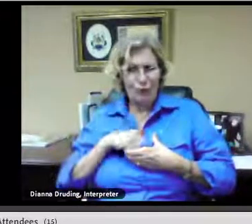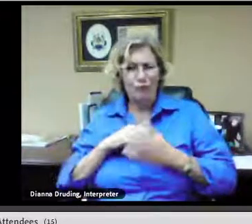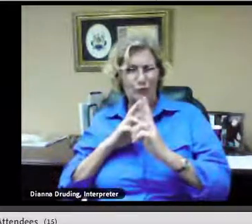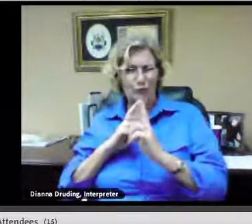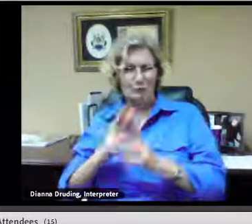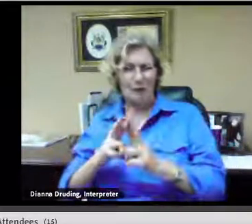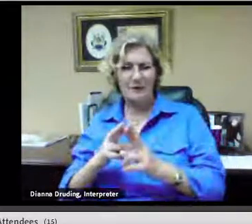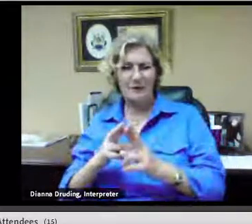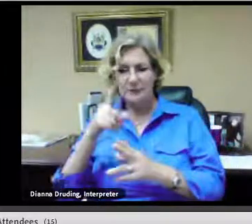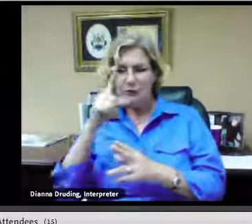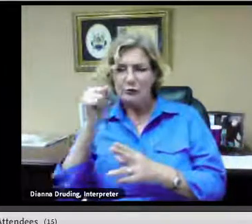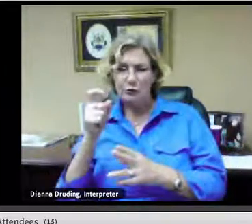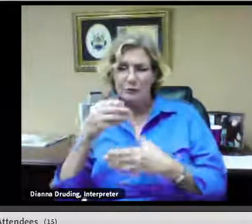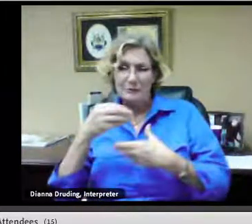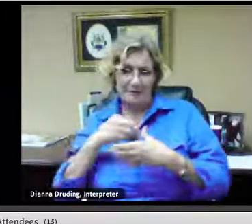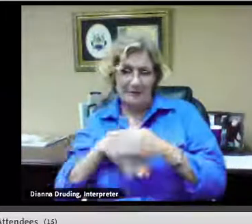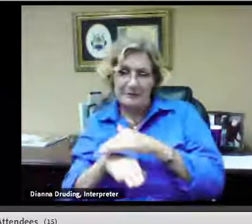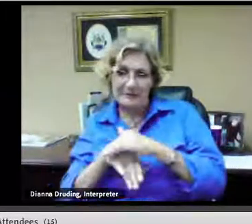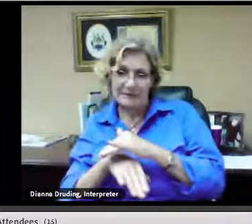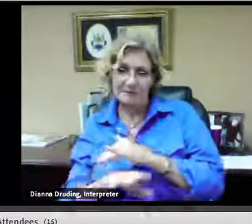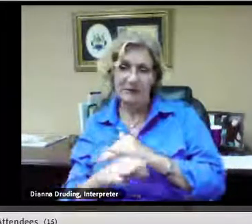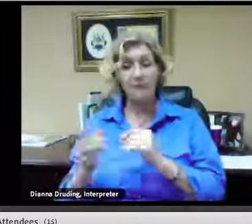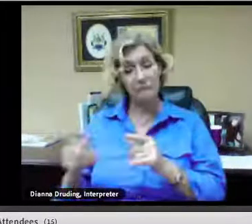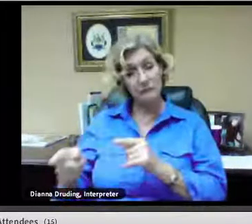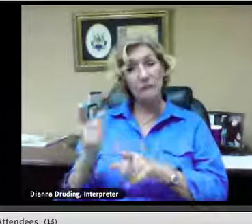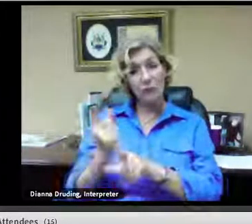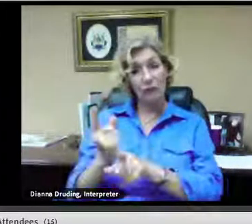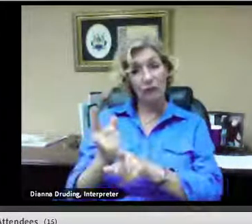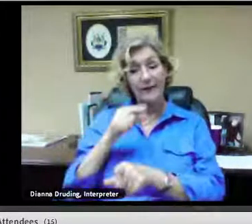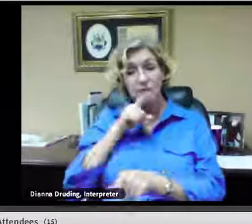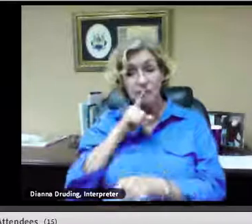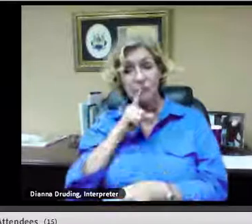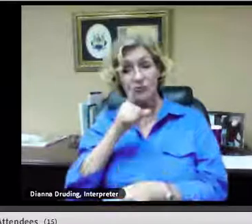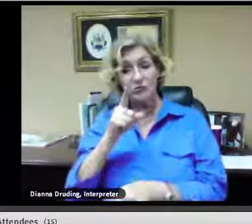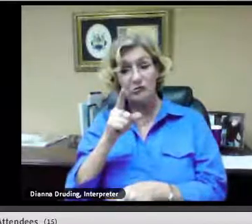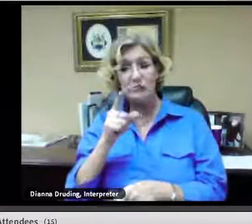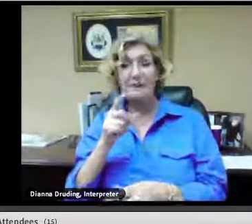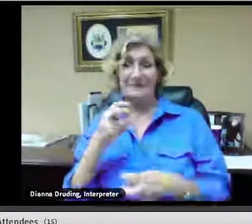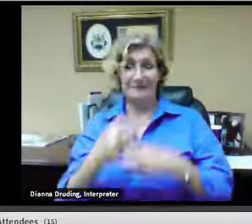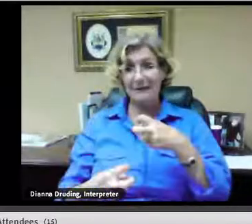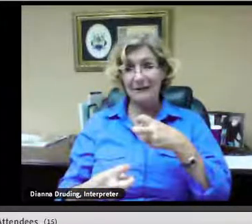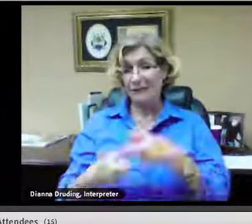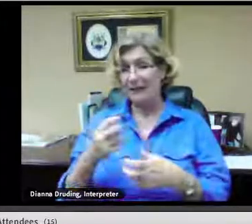It's a complicated process, but there's parts of it that we internalize,